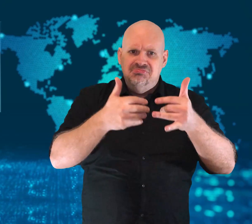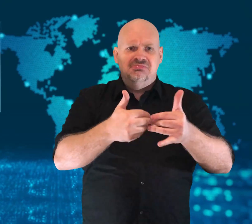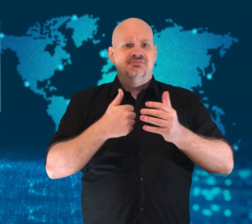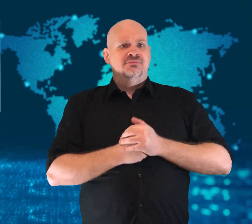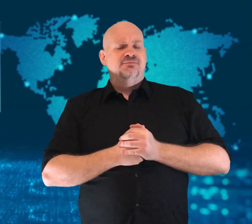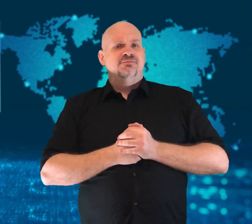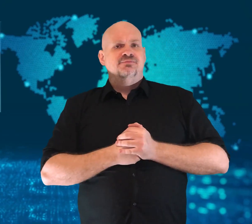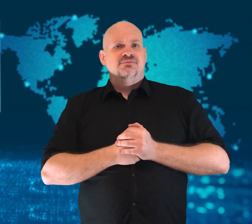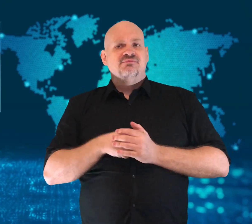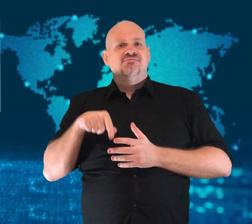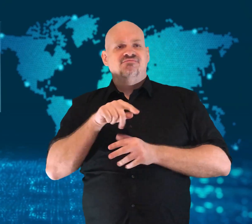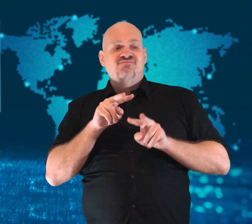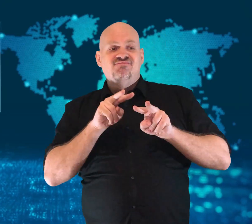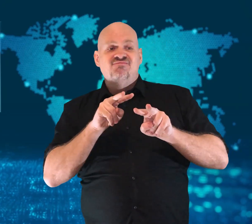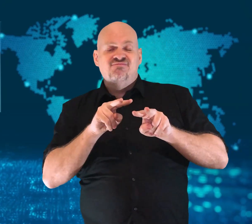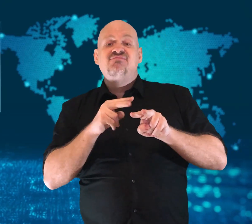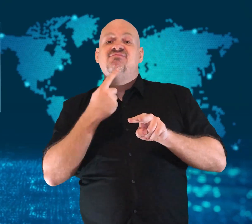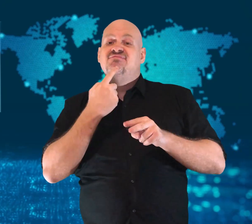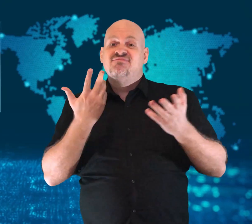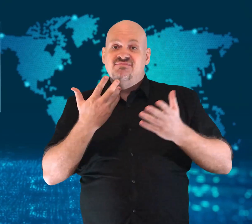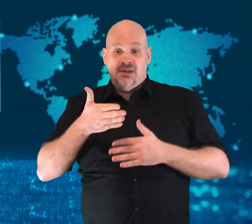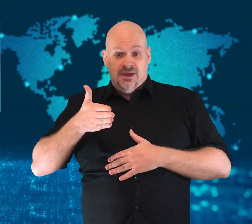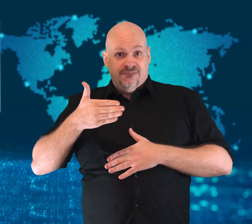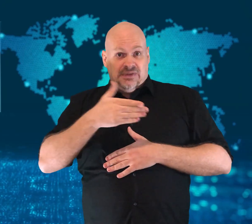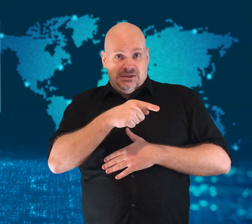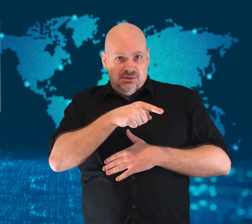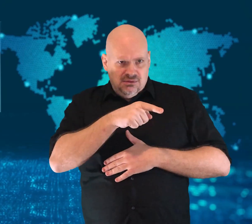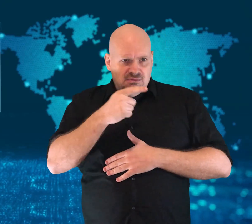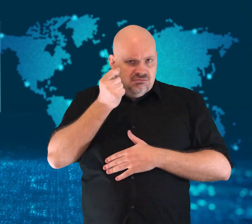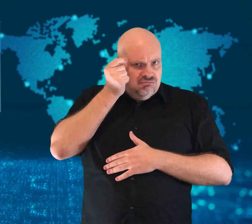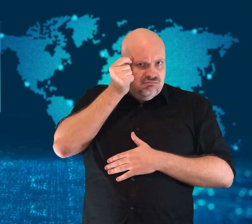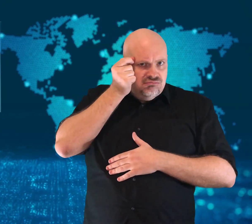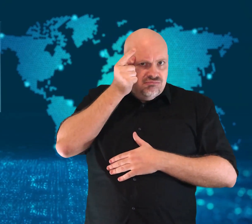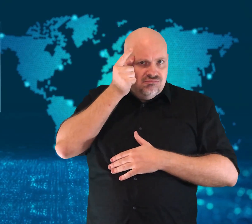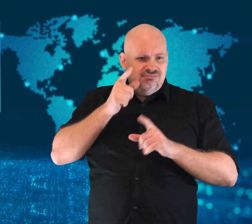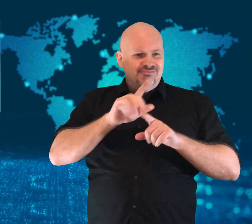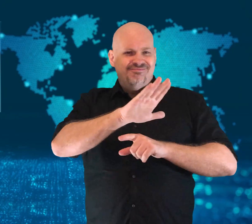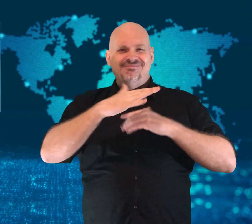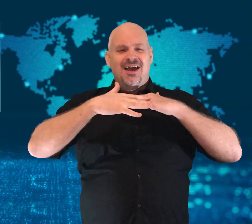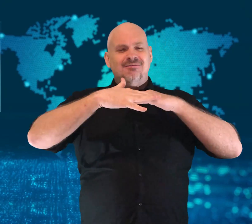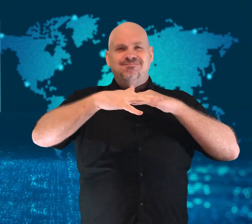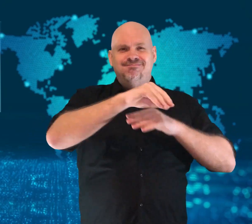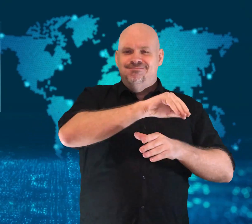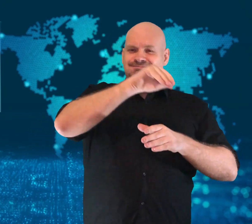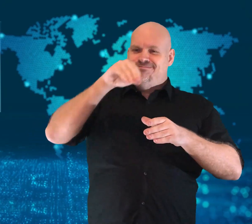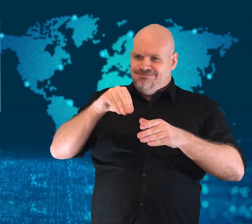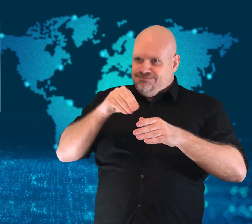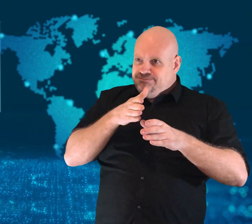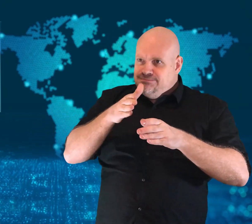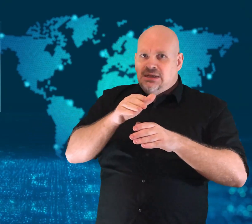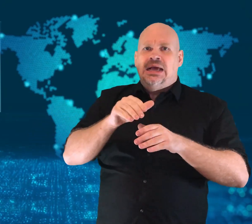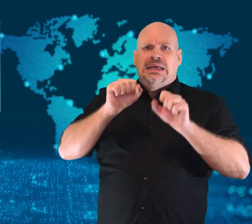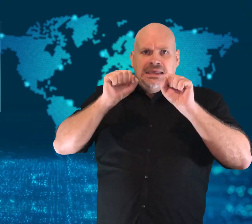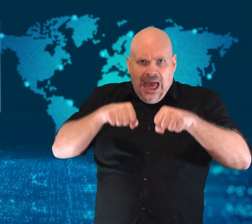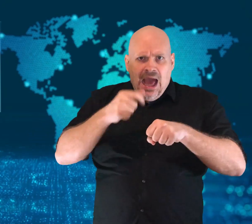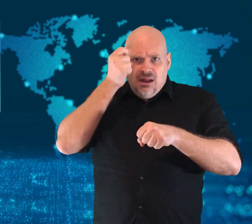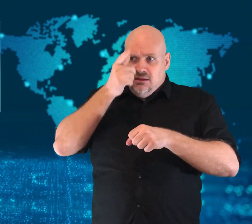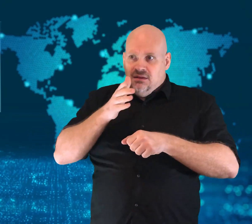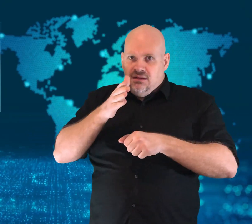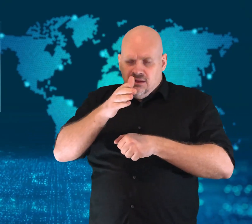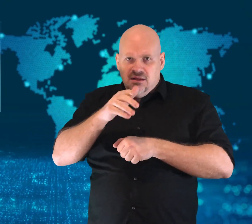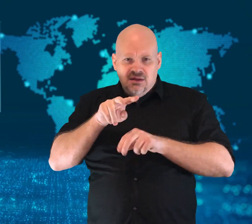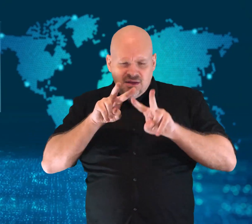Demonstrating that a fish has the ability to navigate outside of its